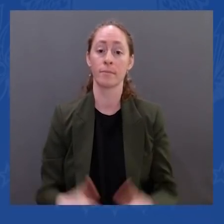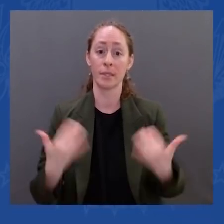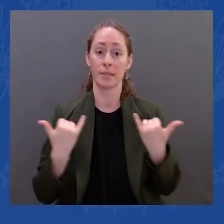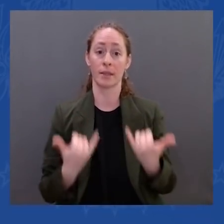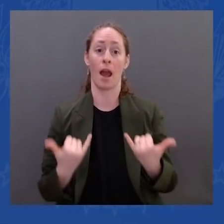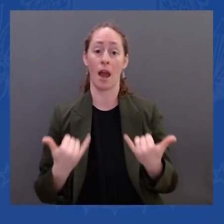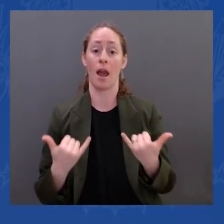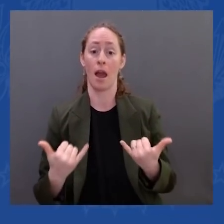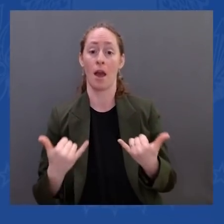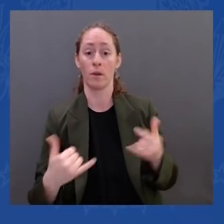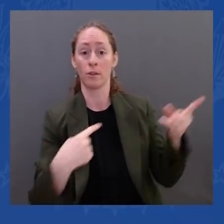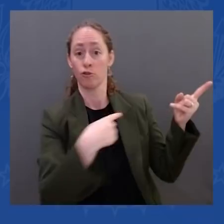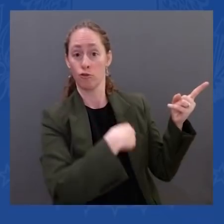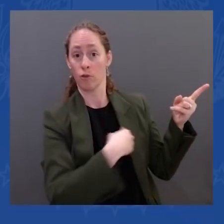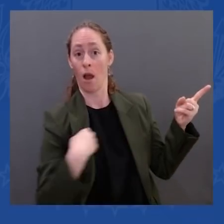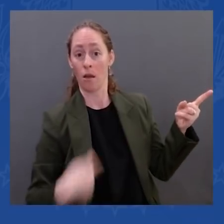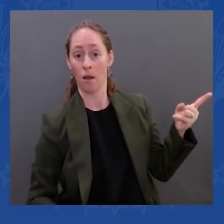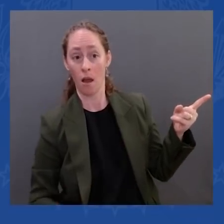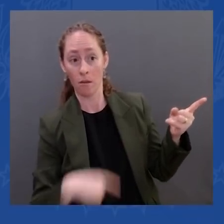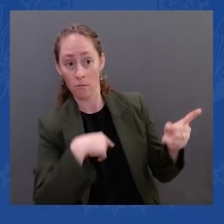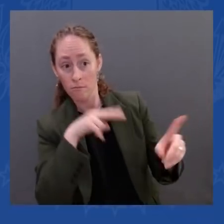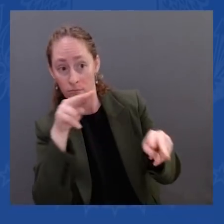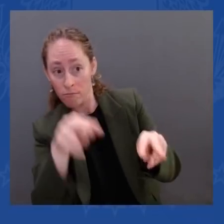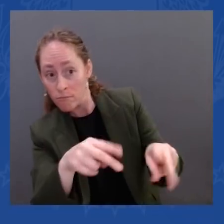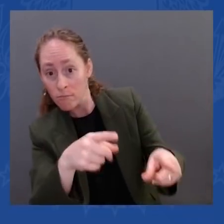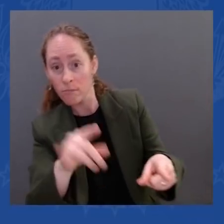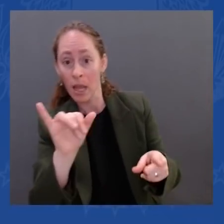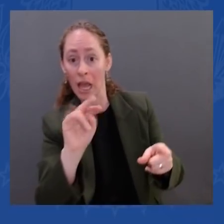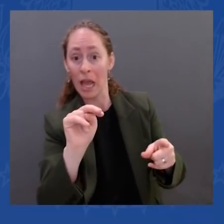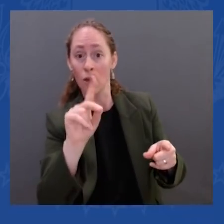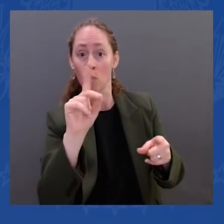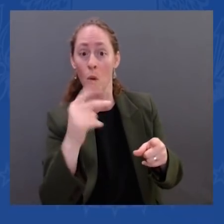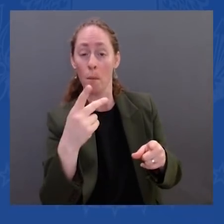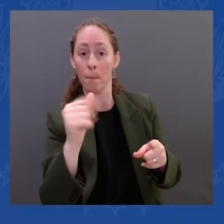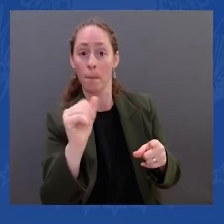That's true, but look into the substance of their presence.